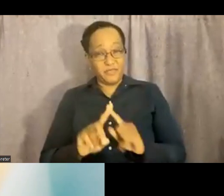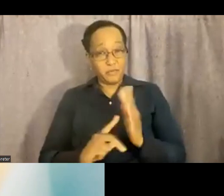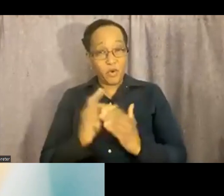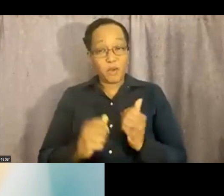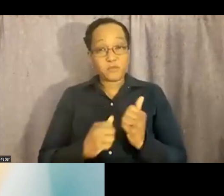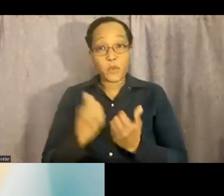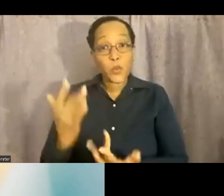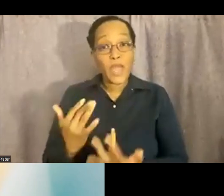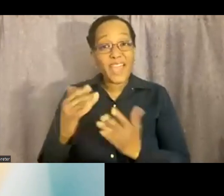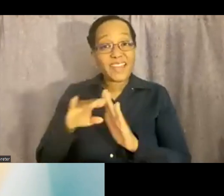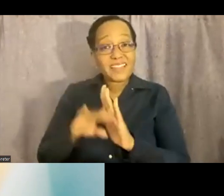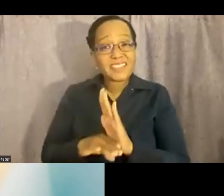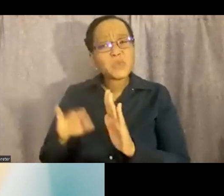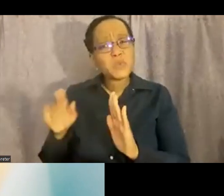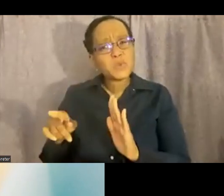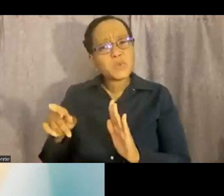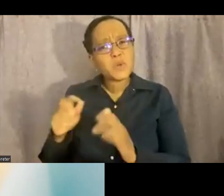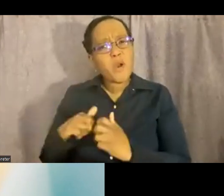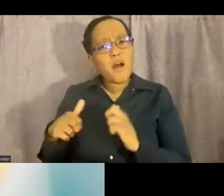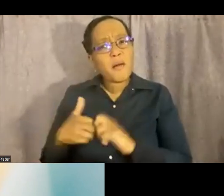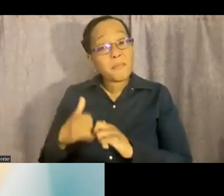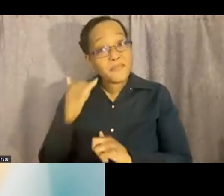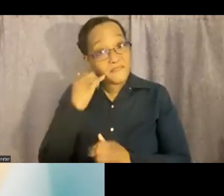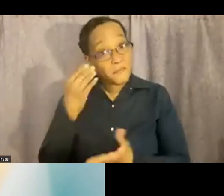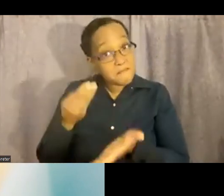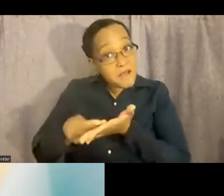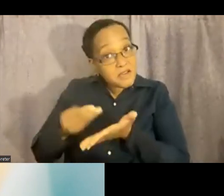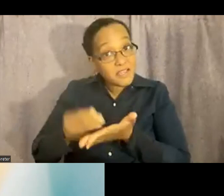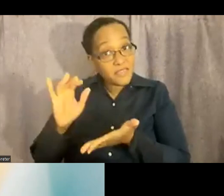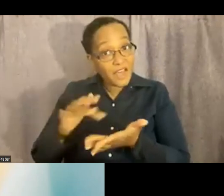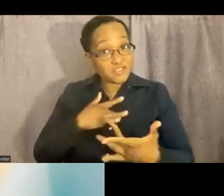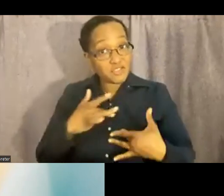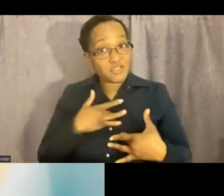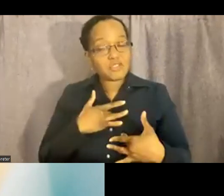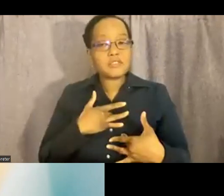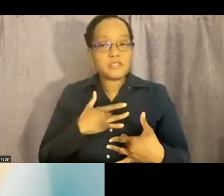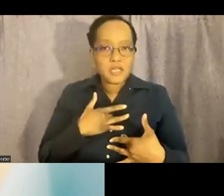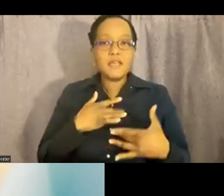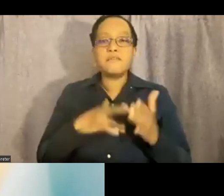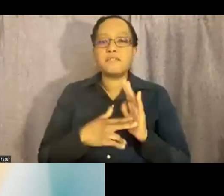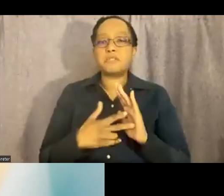If it's an issue of money, it is going to be always cheaper to support someone with